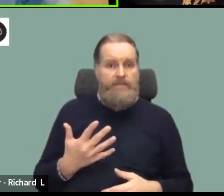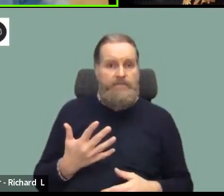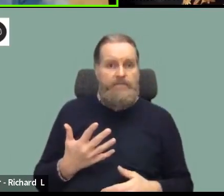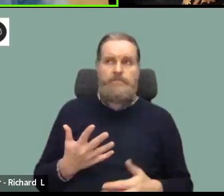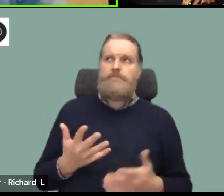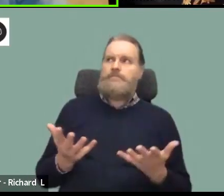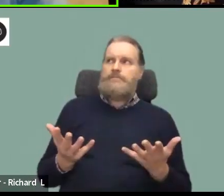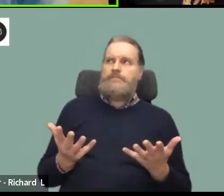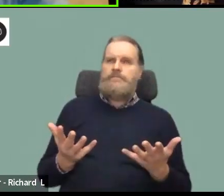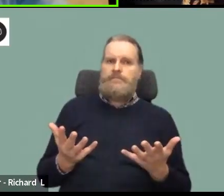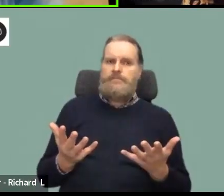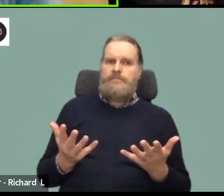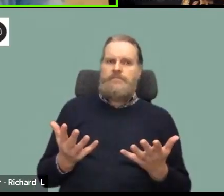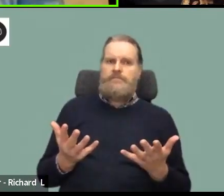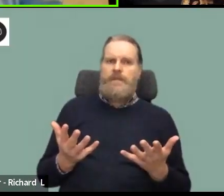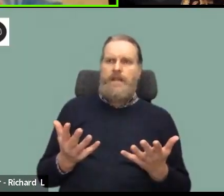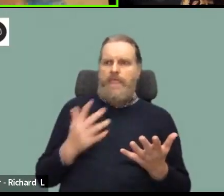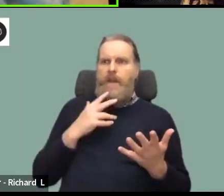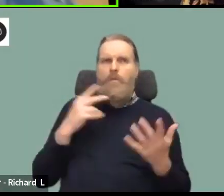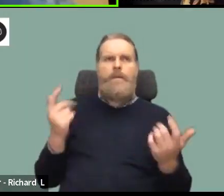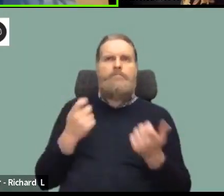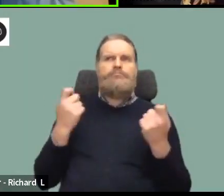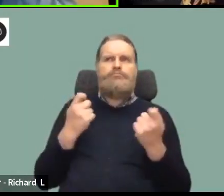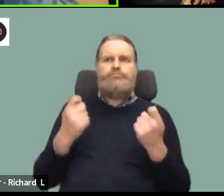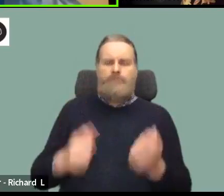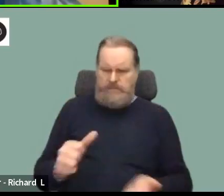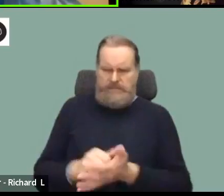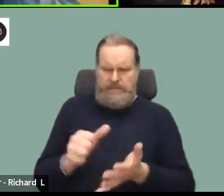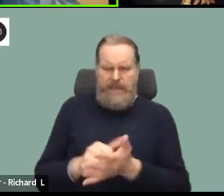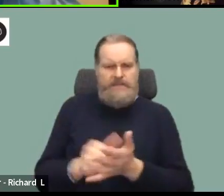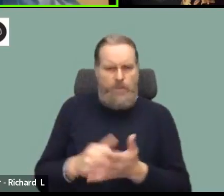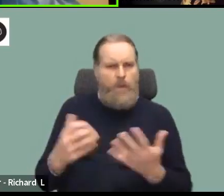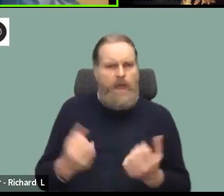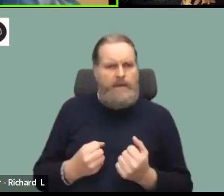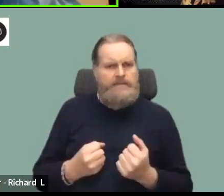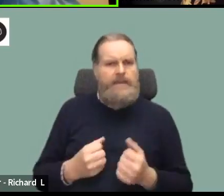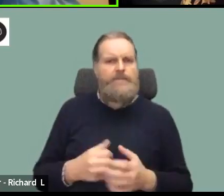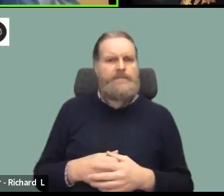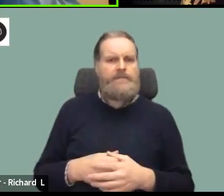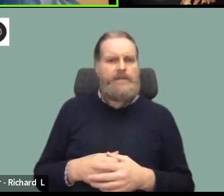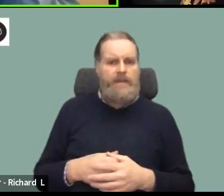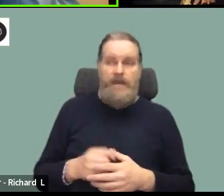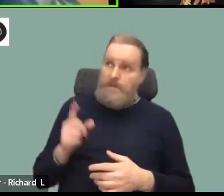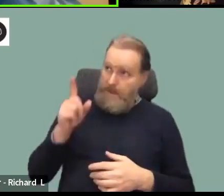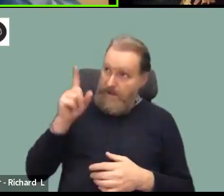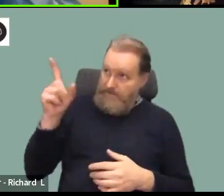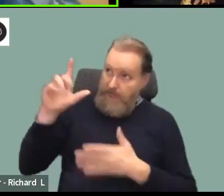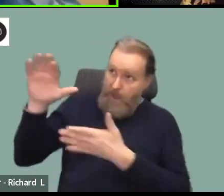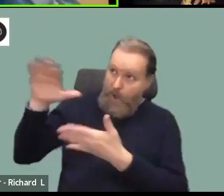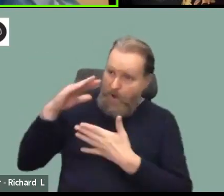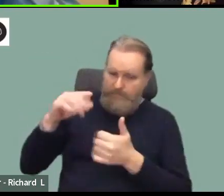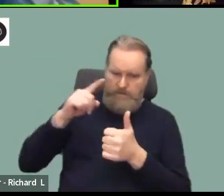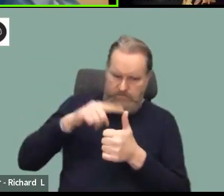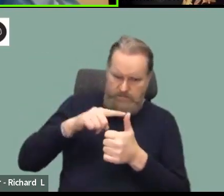asked for. . Then it will be falling out to read . Then it will be falling out to recognize I will be a stupendous victory. So yes, opposite stupendous victory so yes opposition is if there's